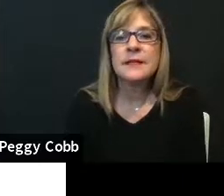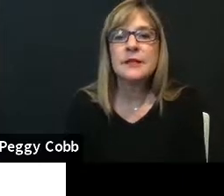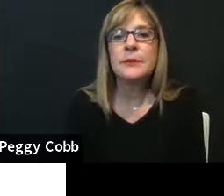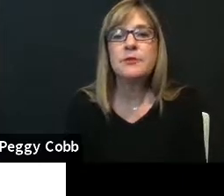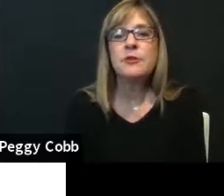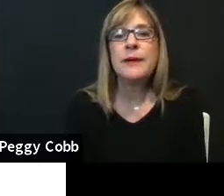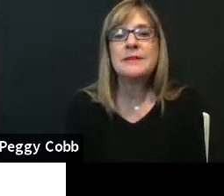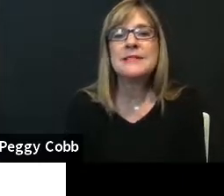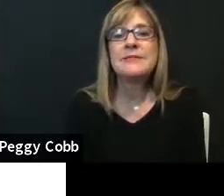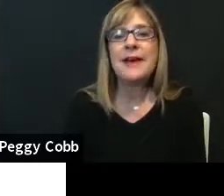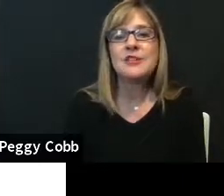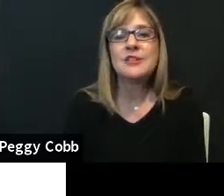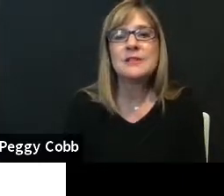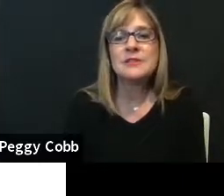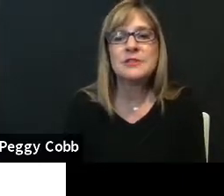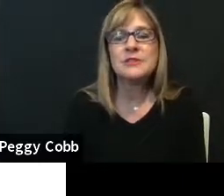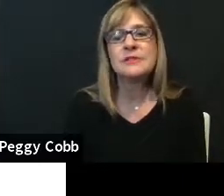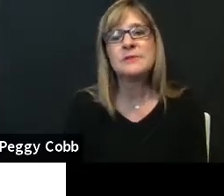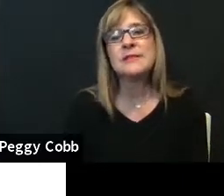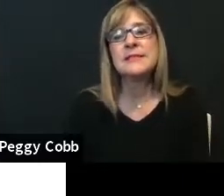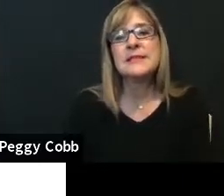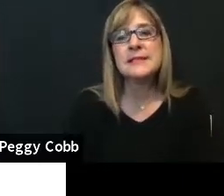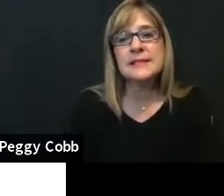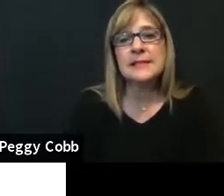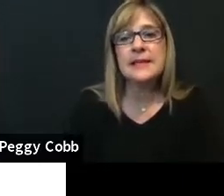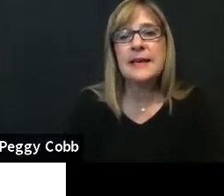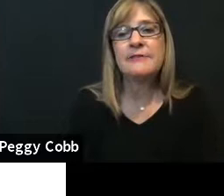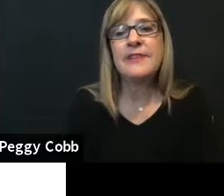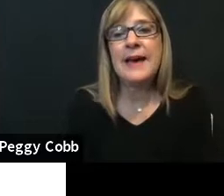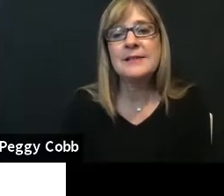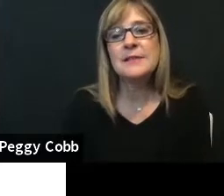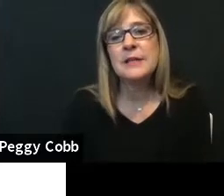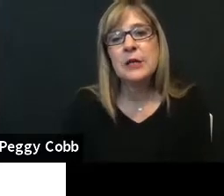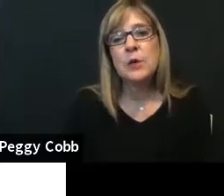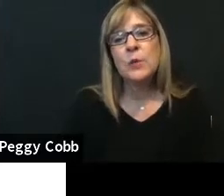Now a little bit more about Deaf Action Center, some statistics and facts.